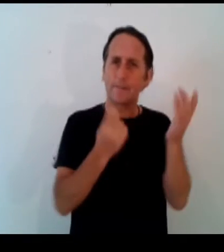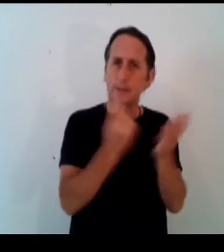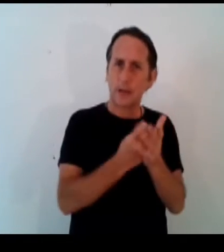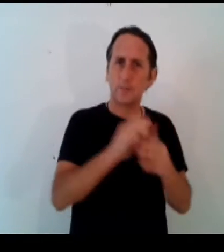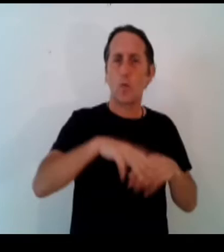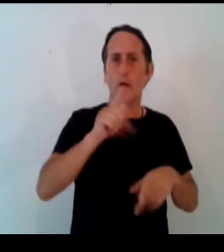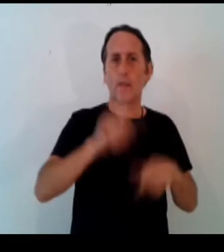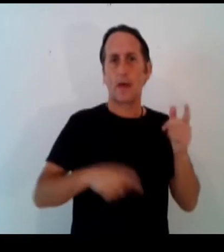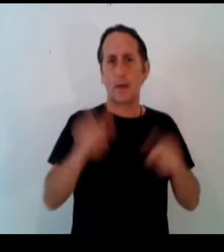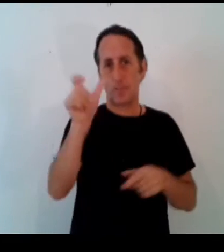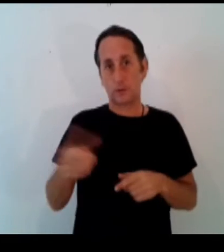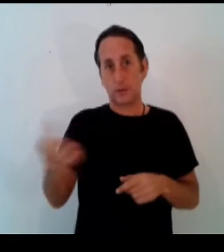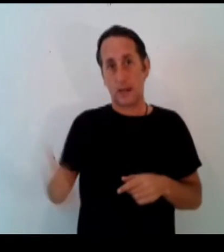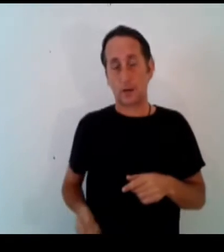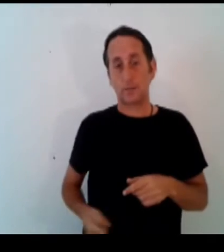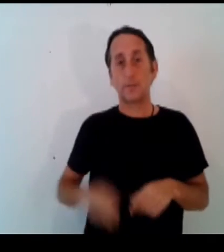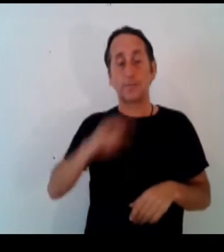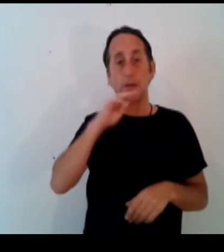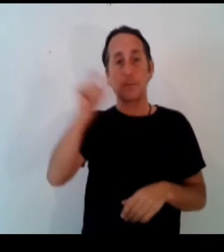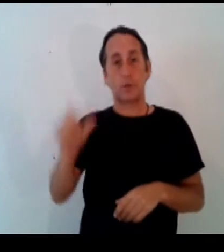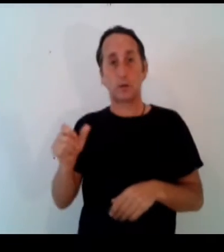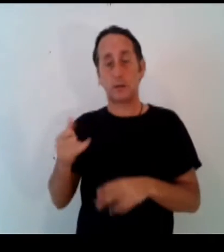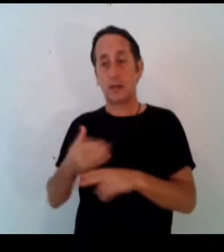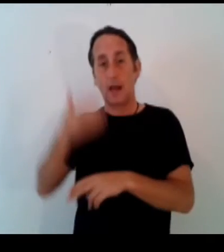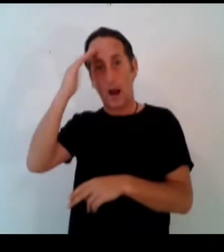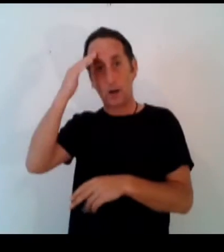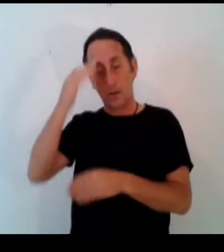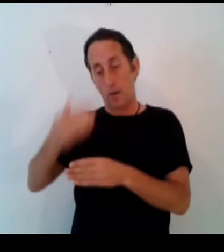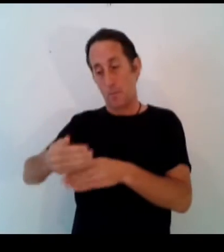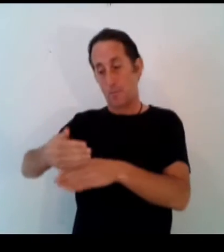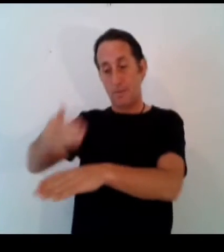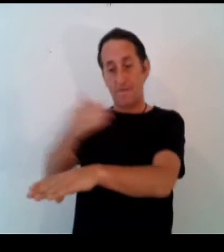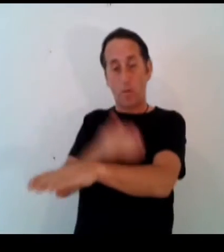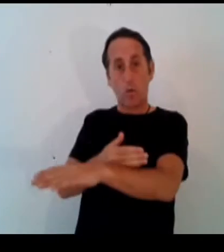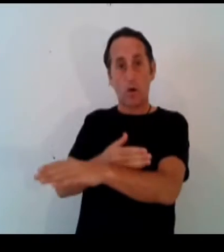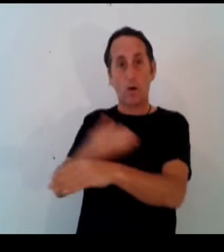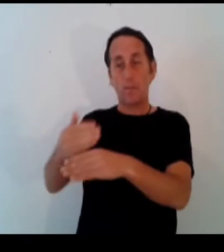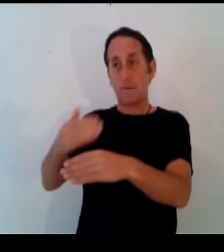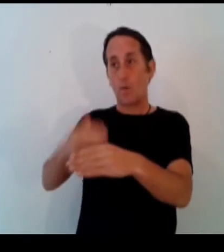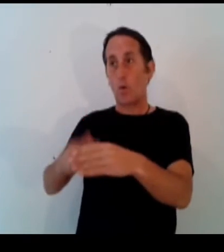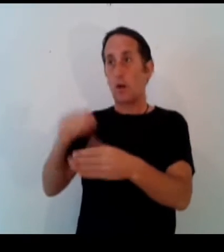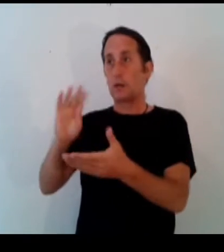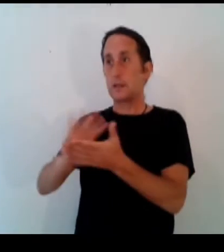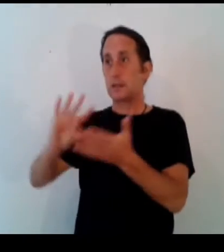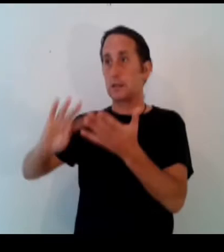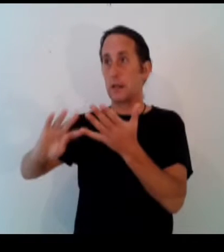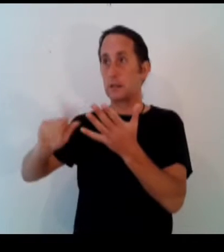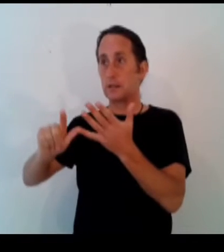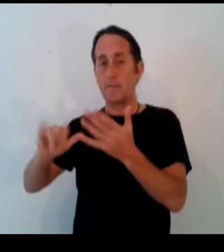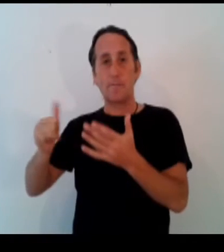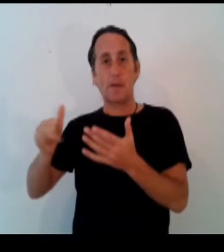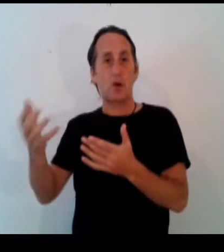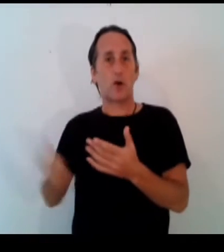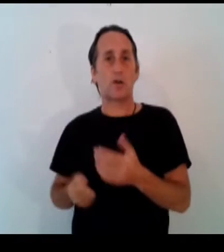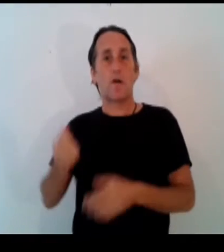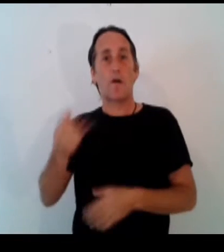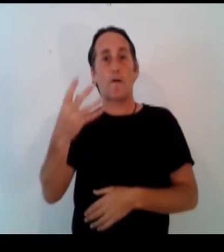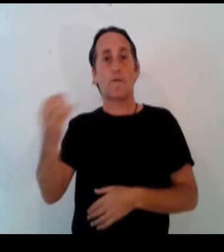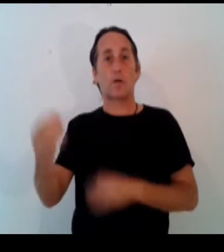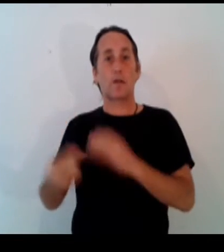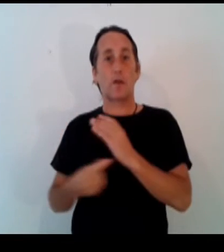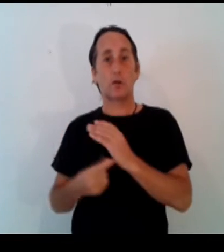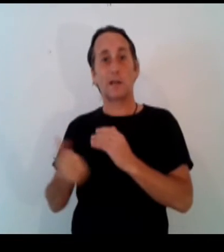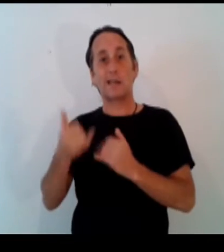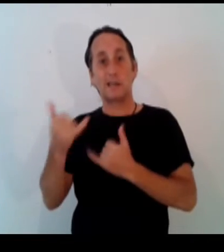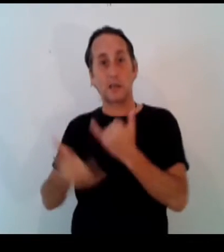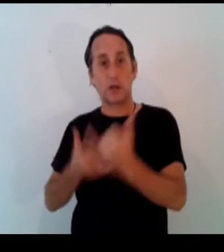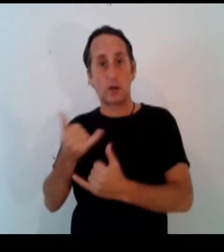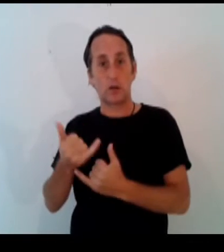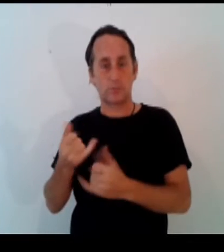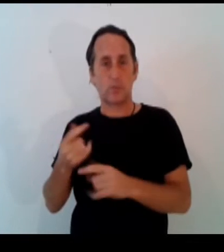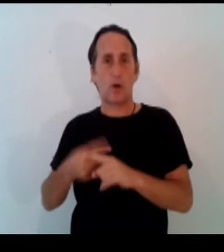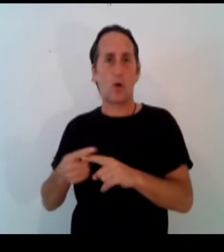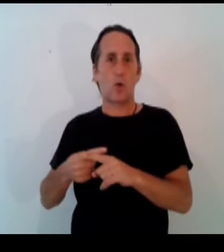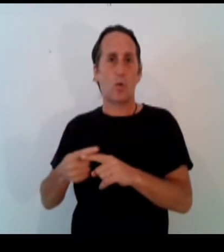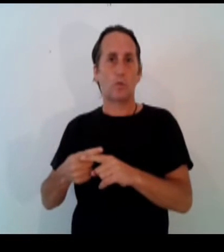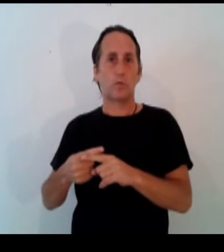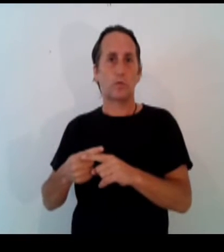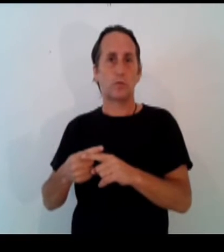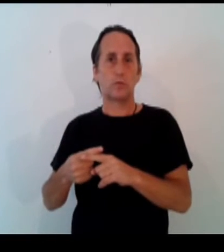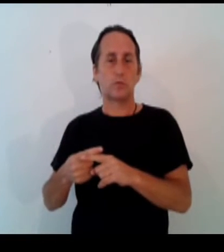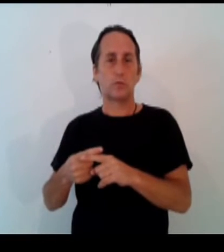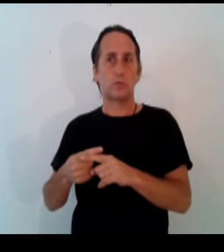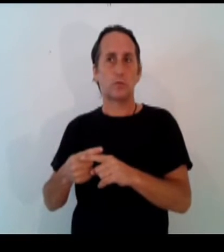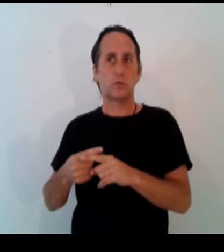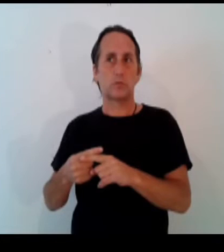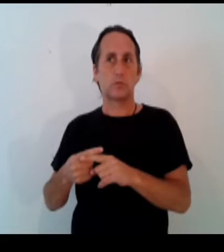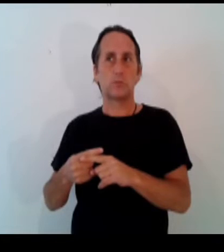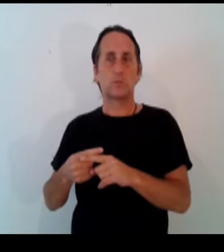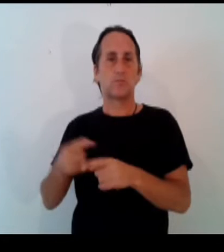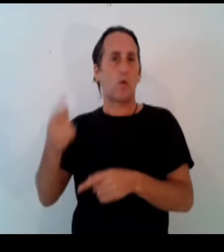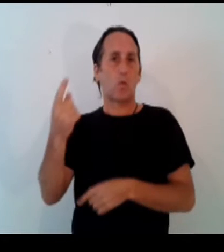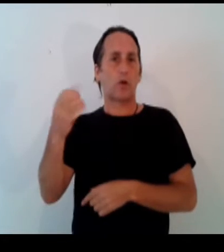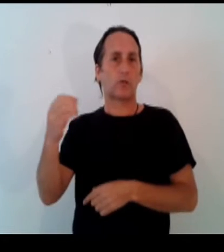So you had people in Ireland pre 1997 earning say 40,000 a year would get a loan of €100,000